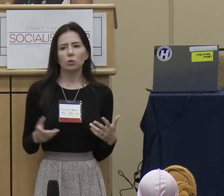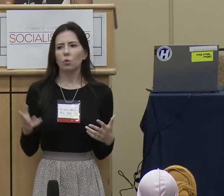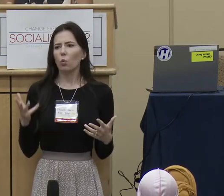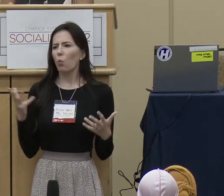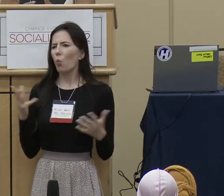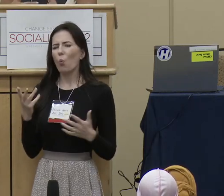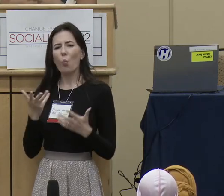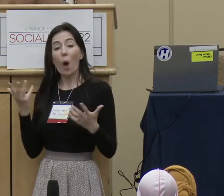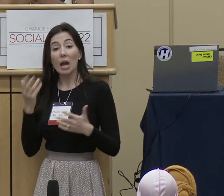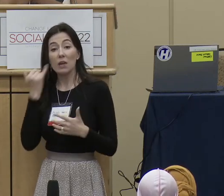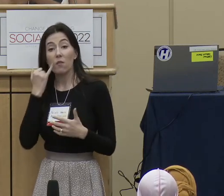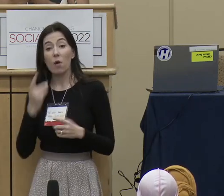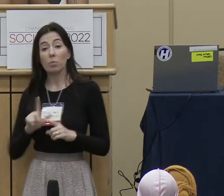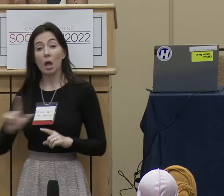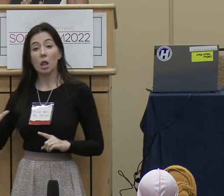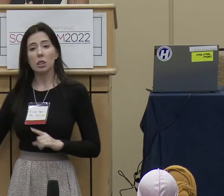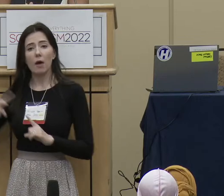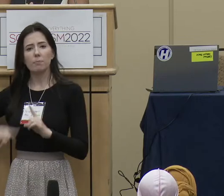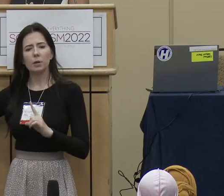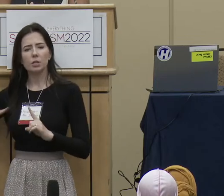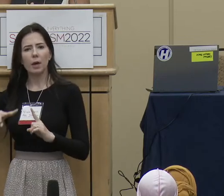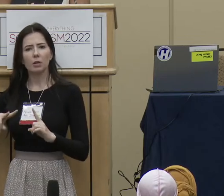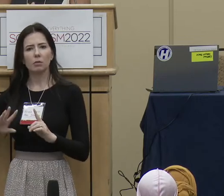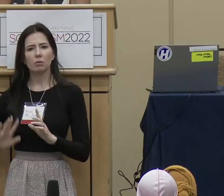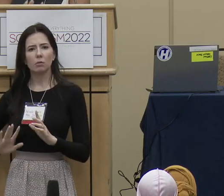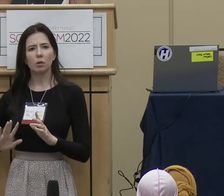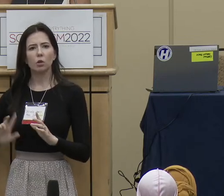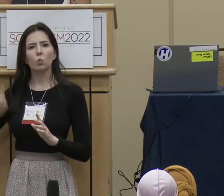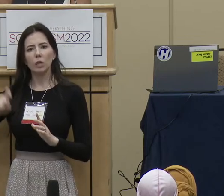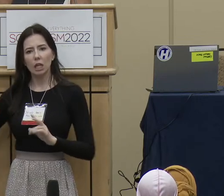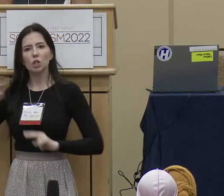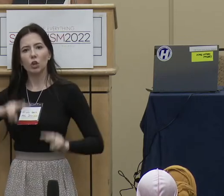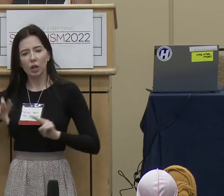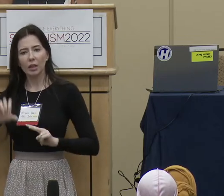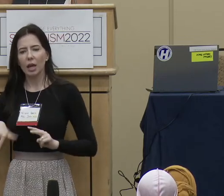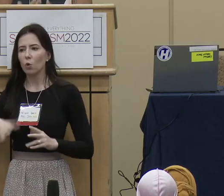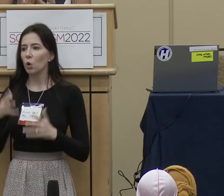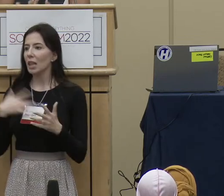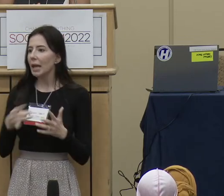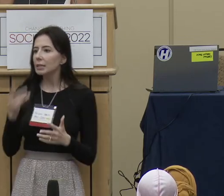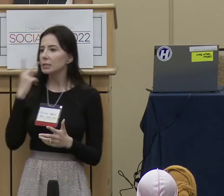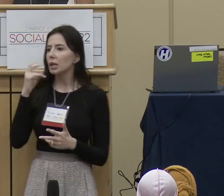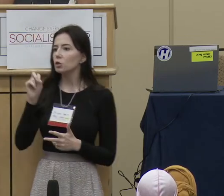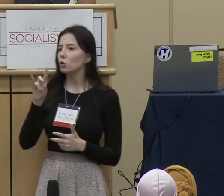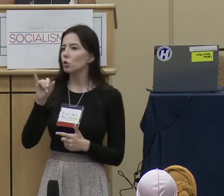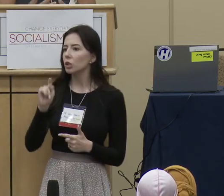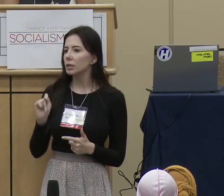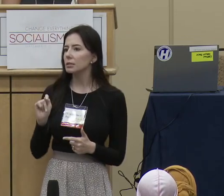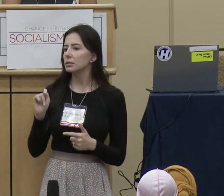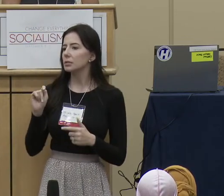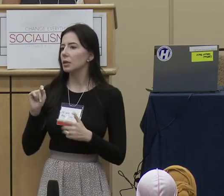dragged along in the game. We have to say from a left perspective, perspective of people who would like to see a